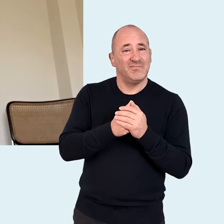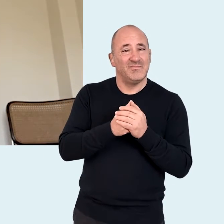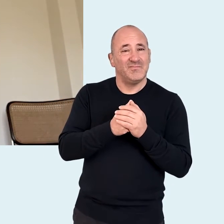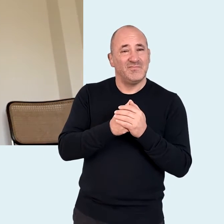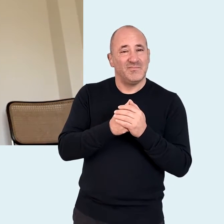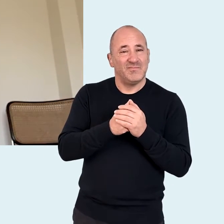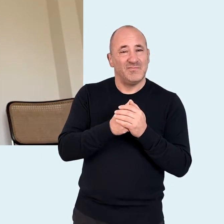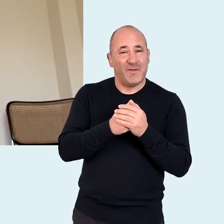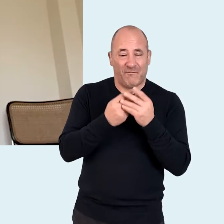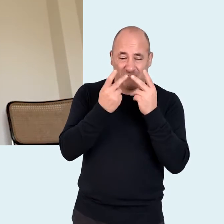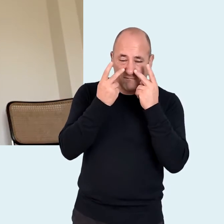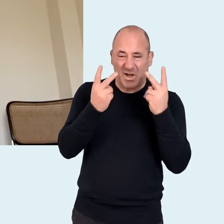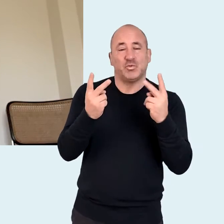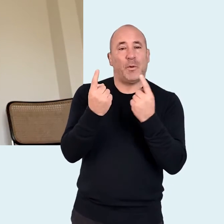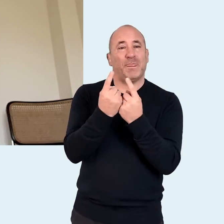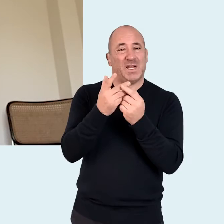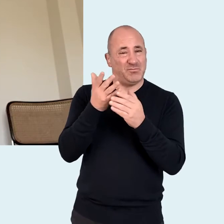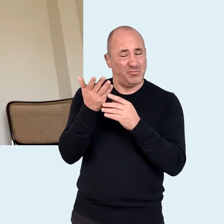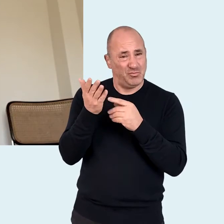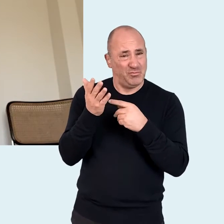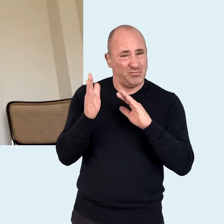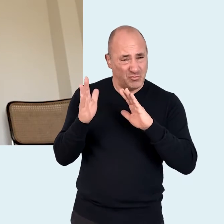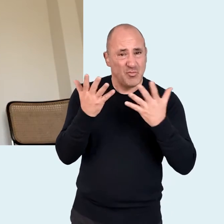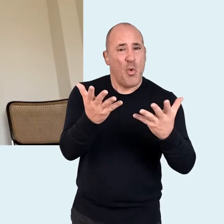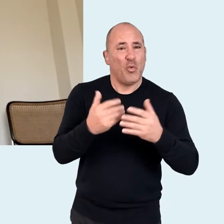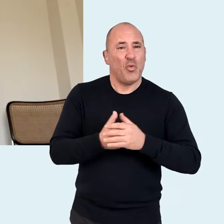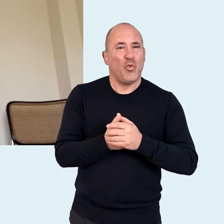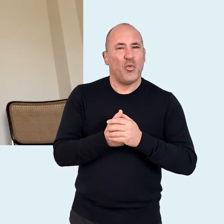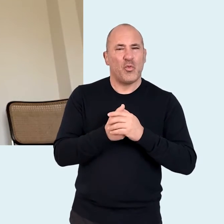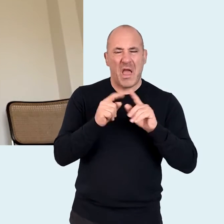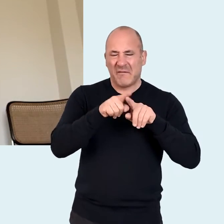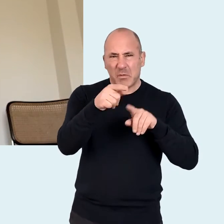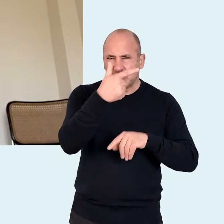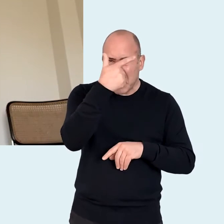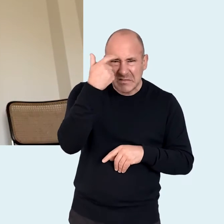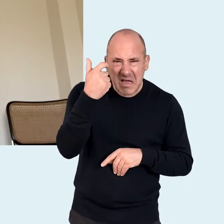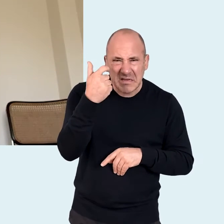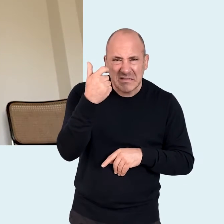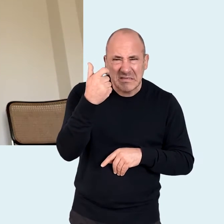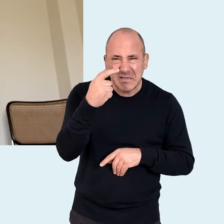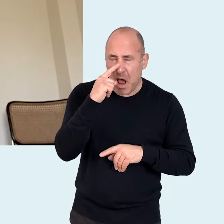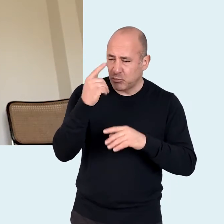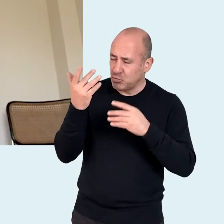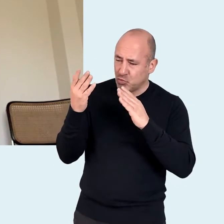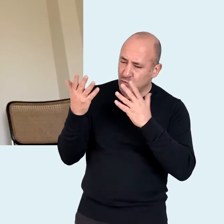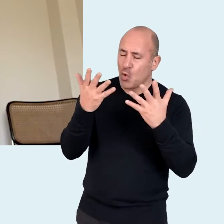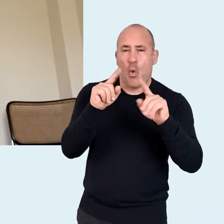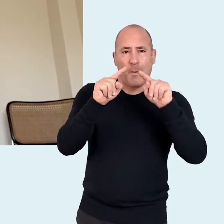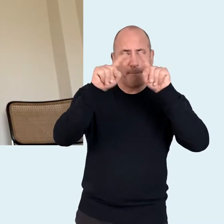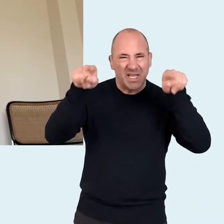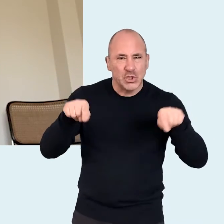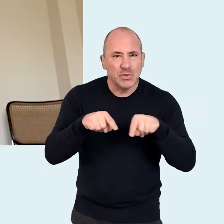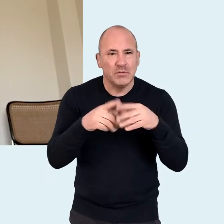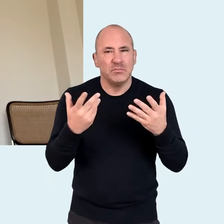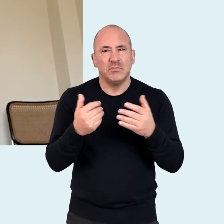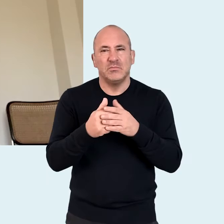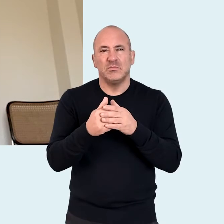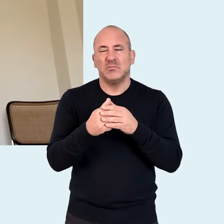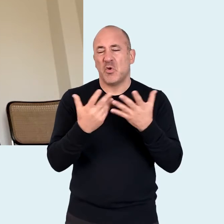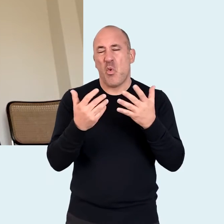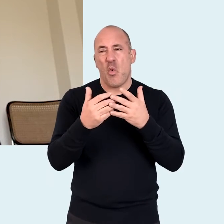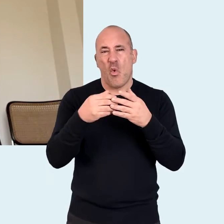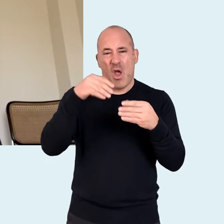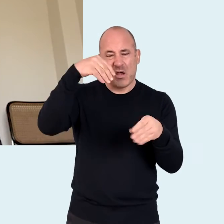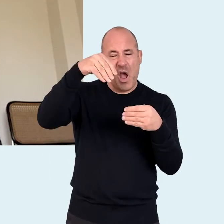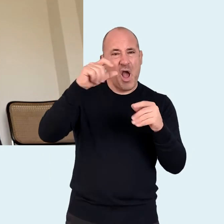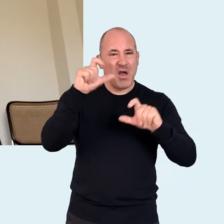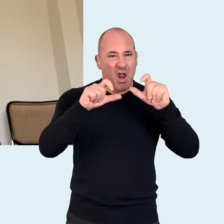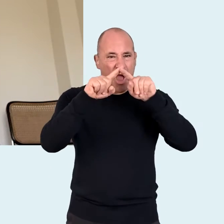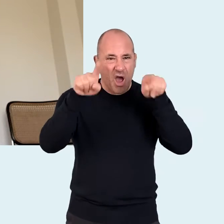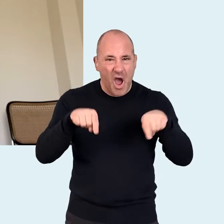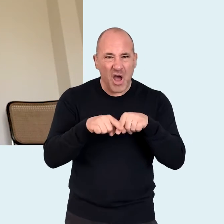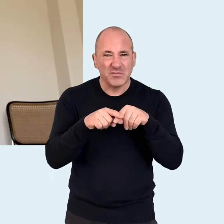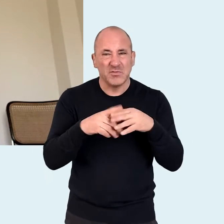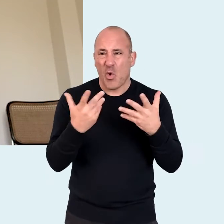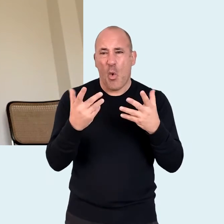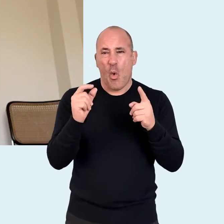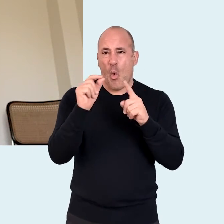Three: to show visual aids, if they don't understand, which can be images, coloured